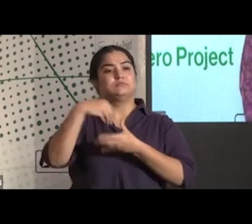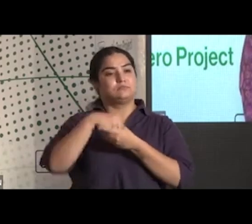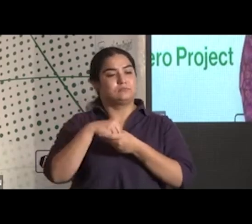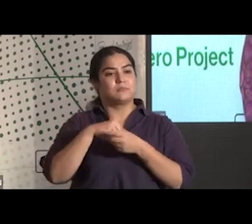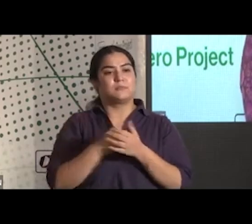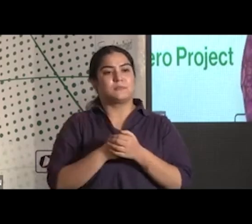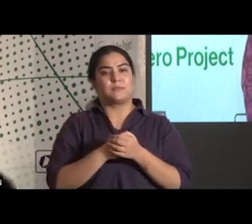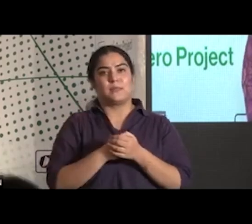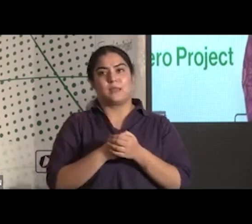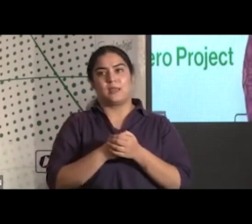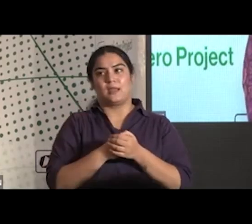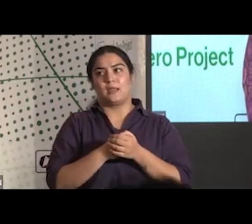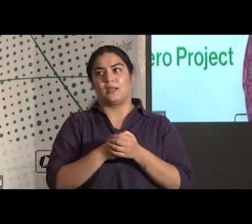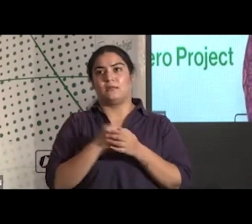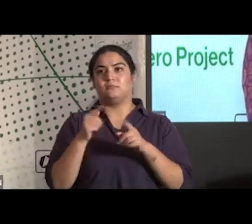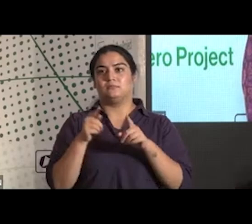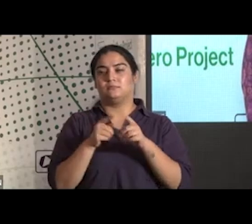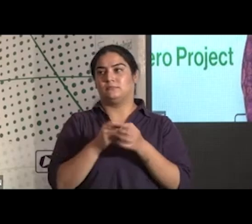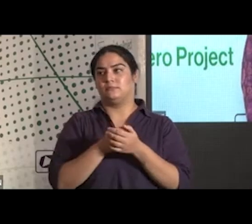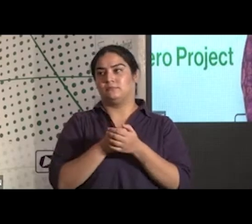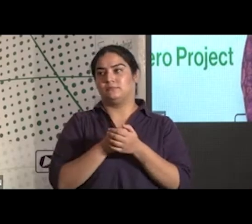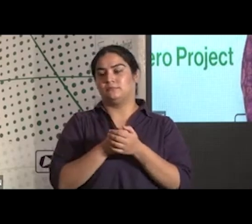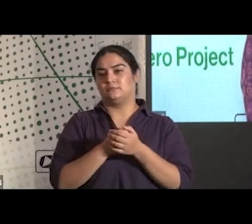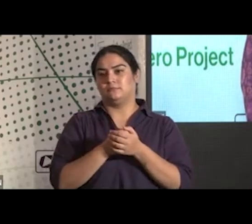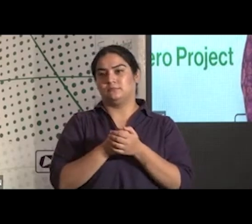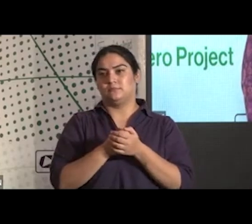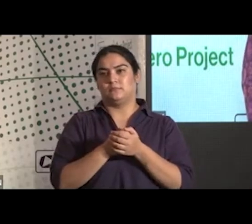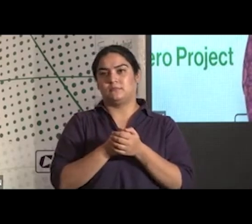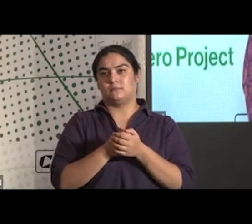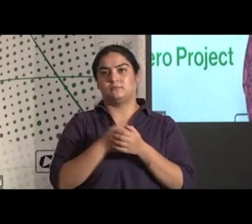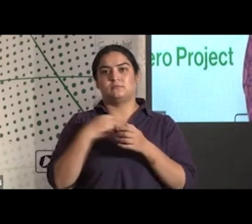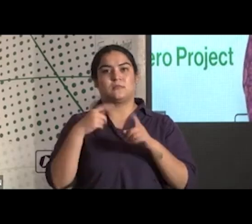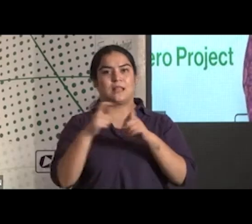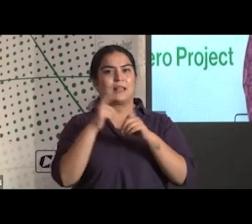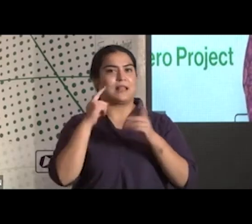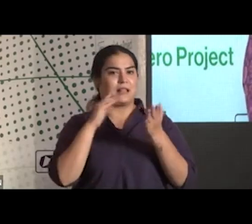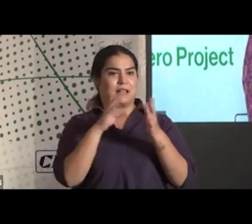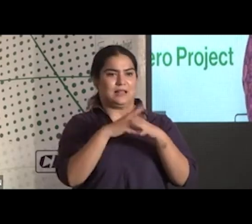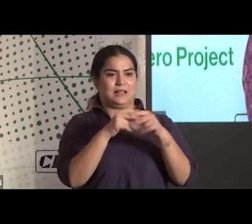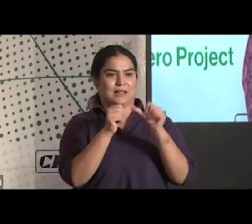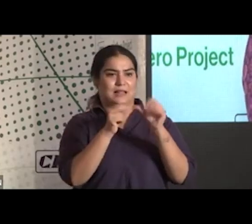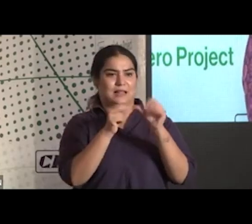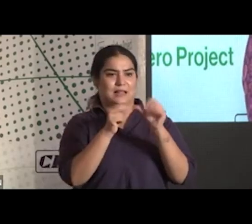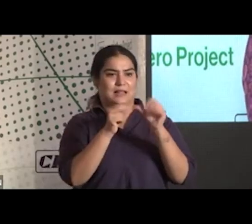a tireless work of the Hands Foundation who stepped in small